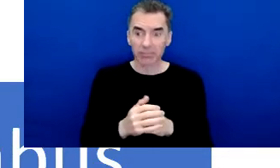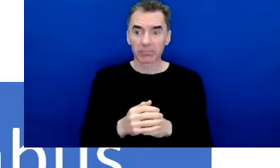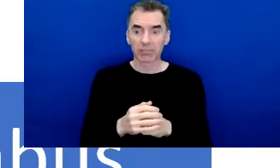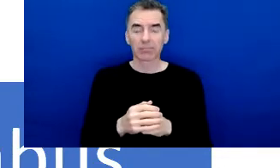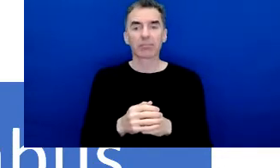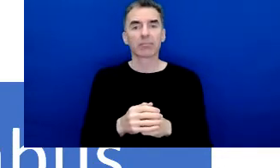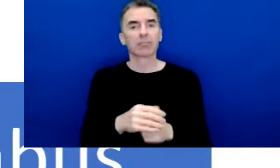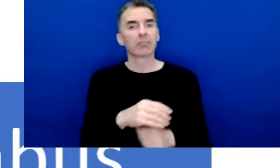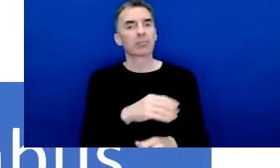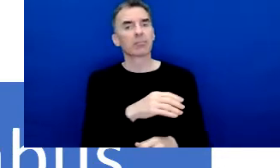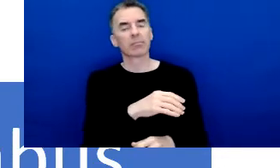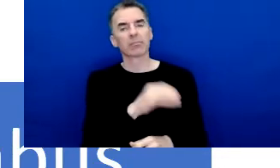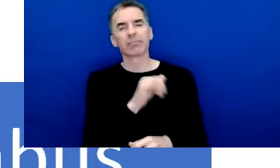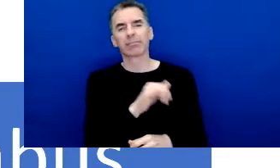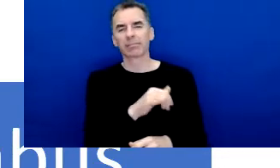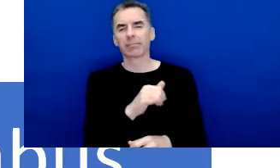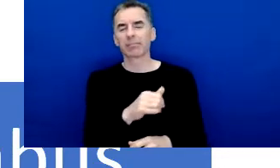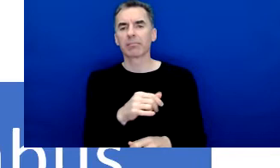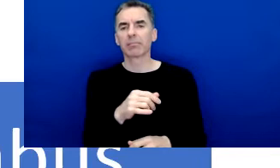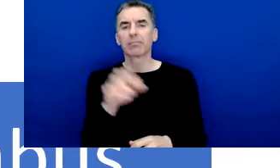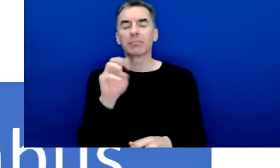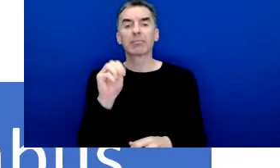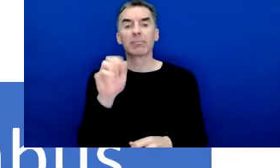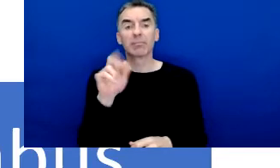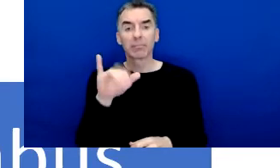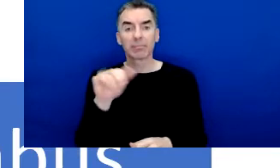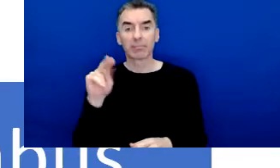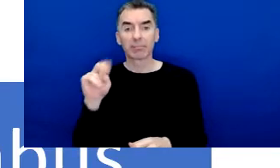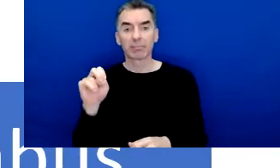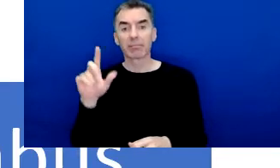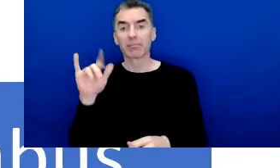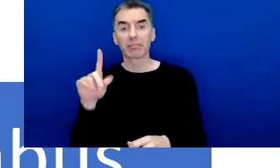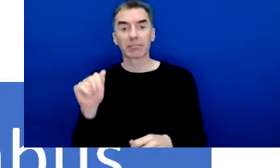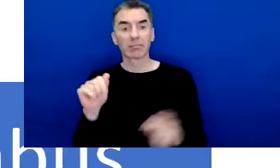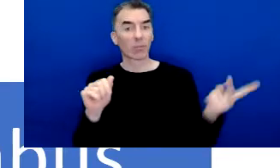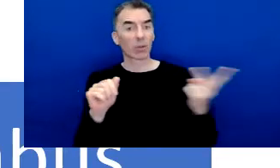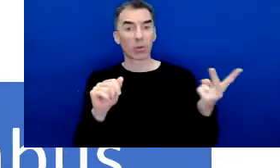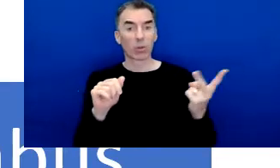What they're trying to say is Mary Ann and Lydia don't agree with Sean. I think that's what's being set.